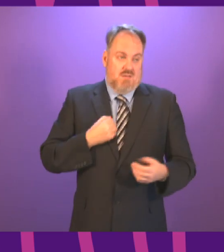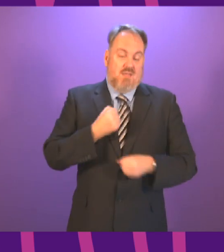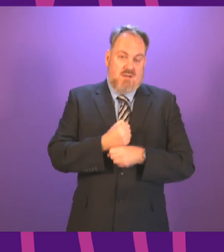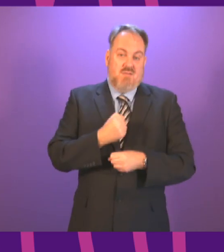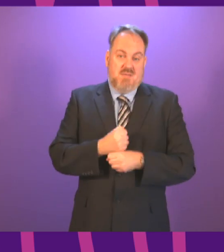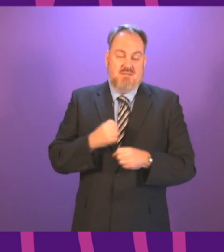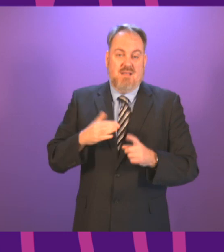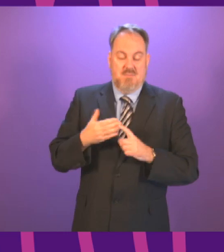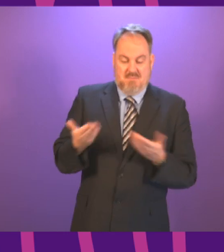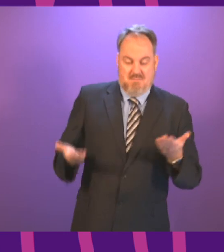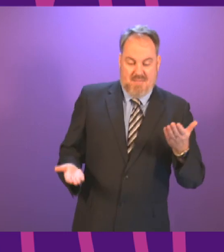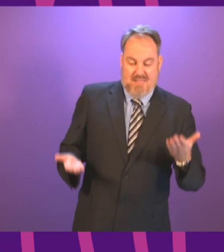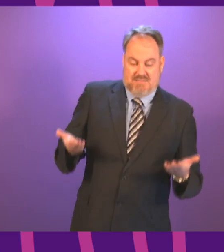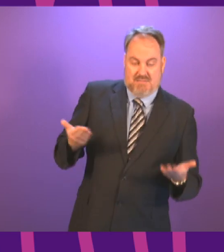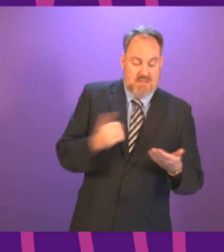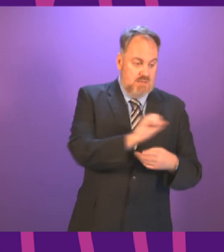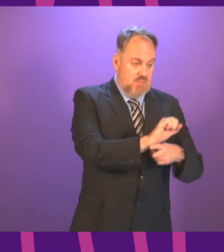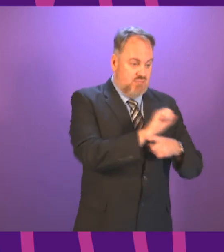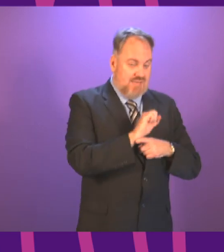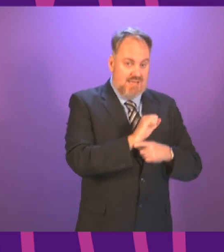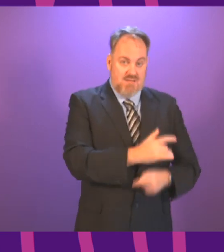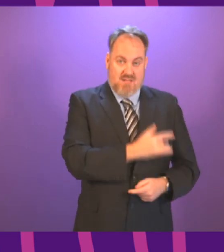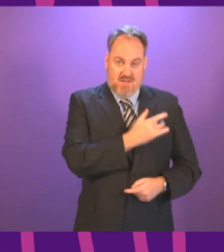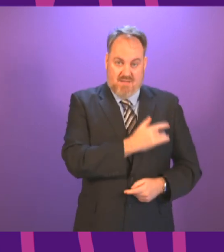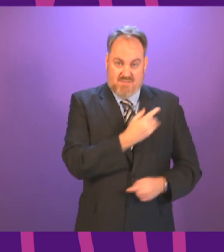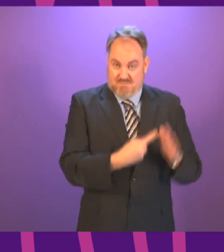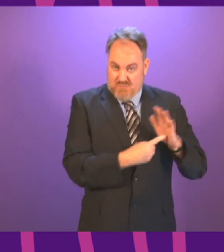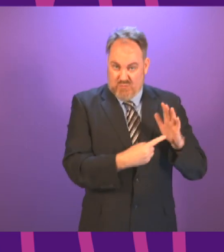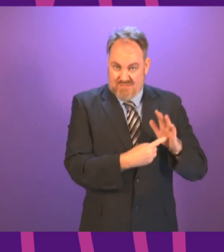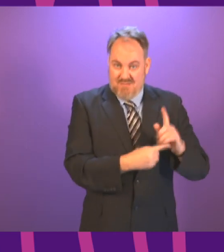possible balance between our responsibility to protect lives and mitigating the other